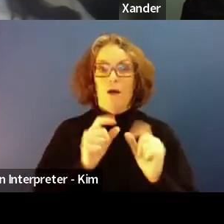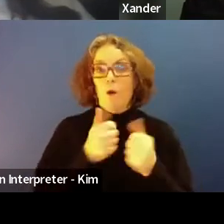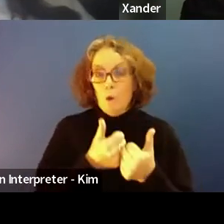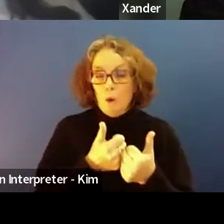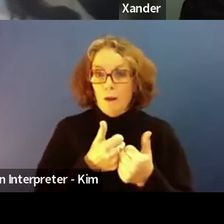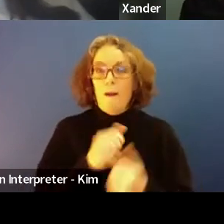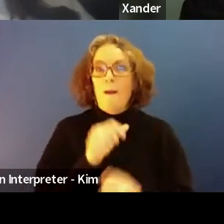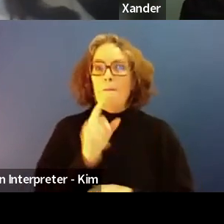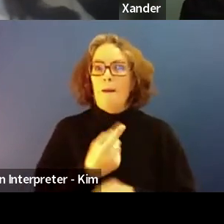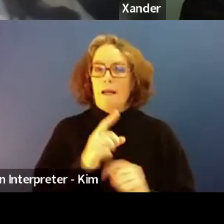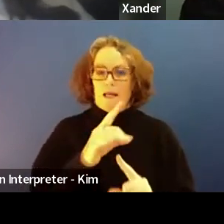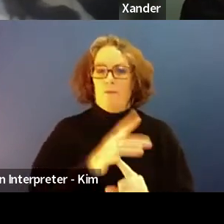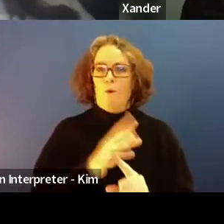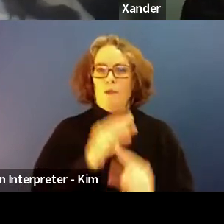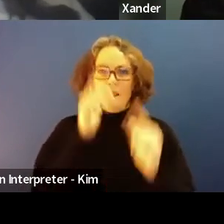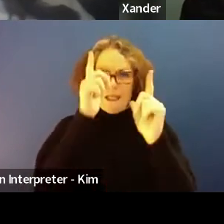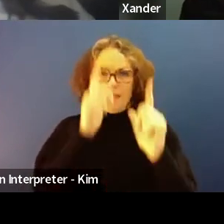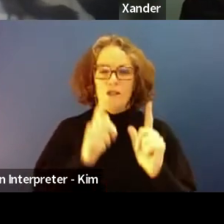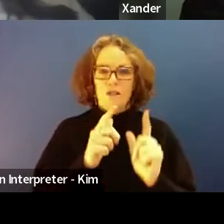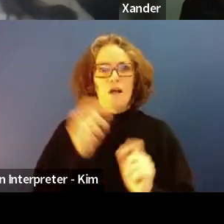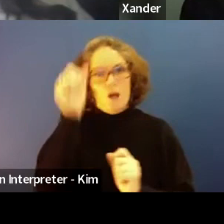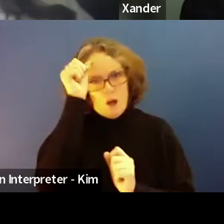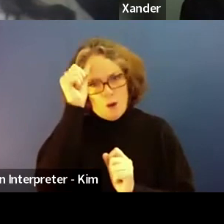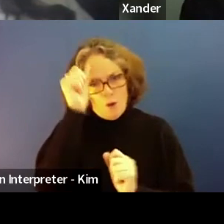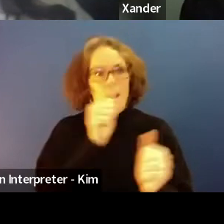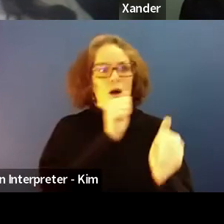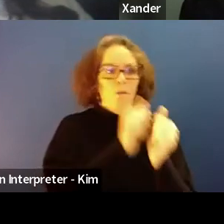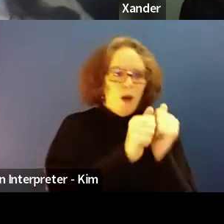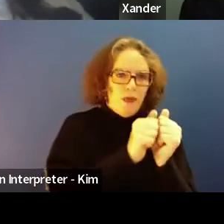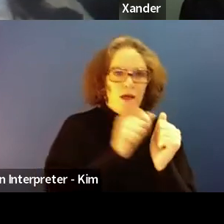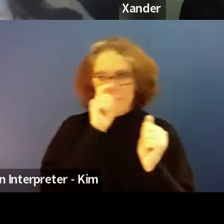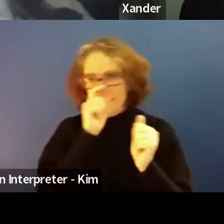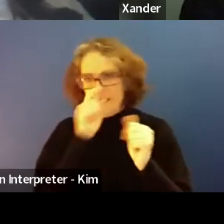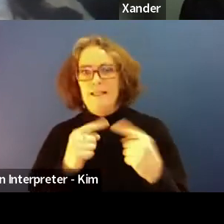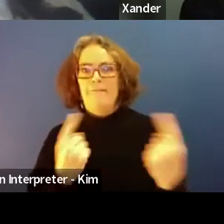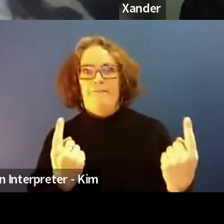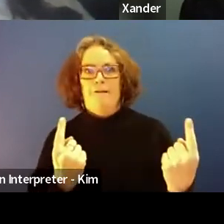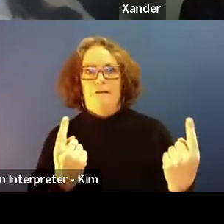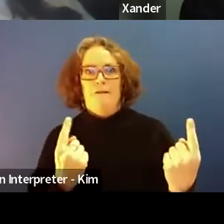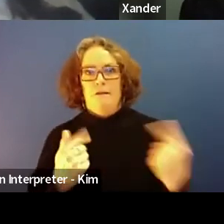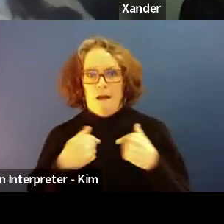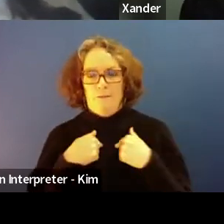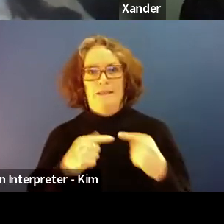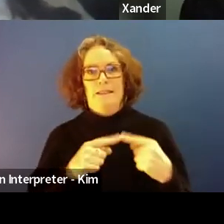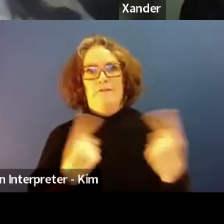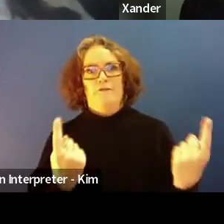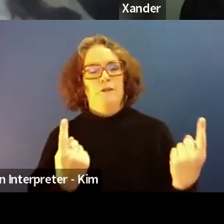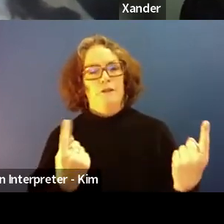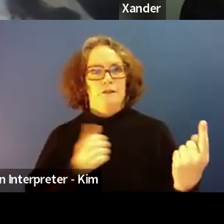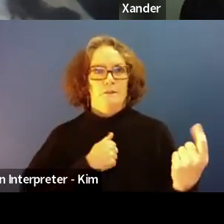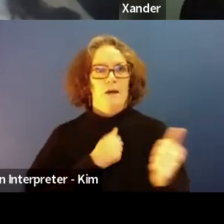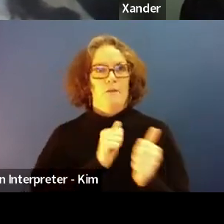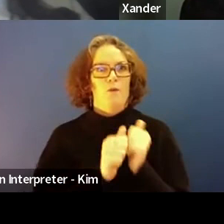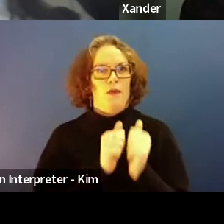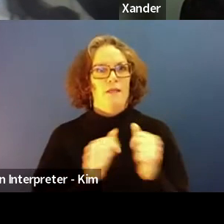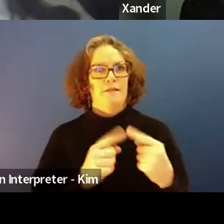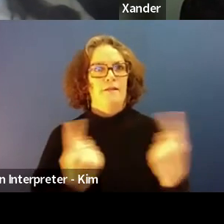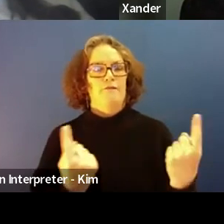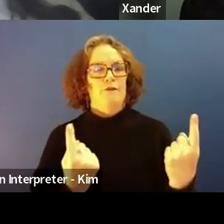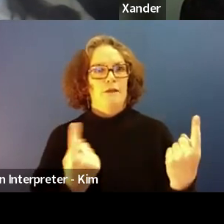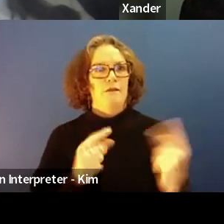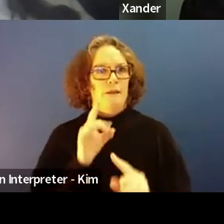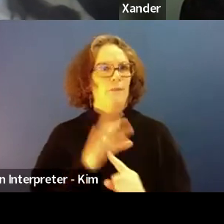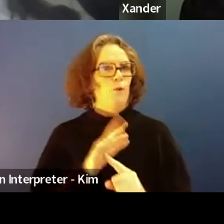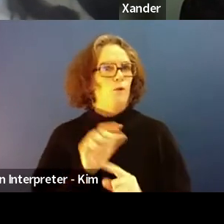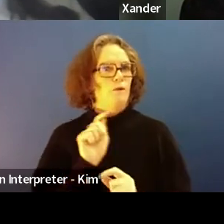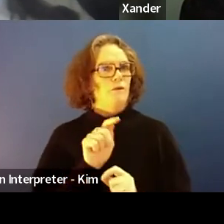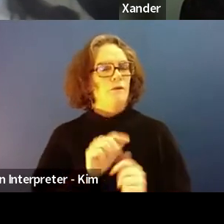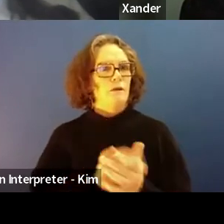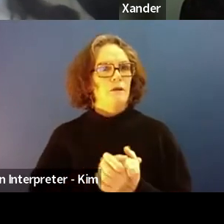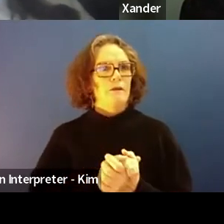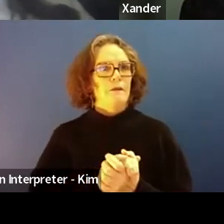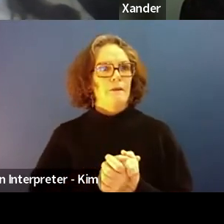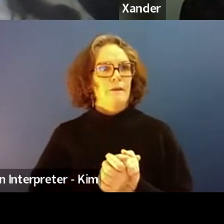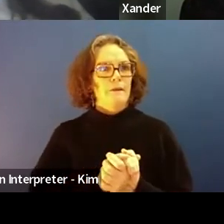However, it's really important to differentiate that my brother is a different child, and I'm a different child, and to remember that.